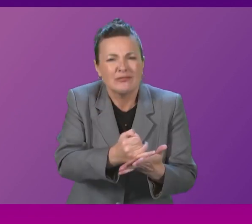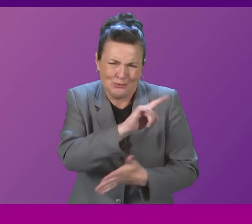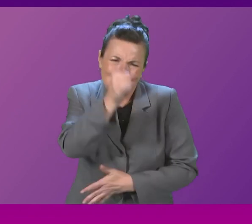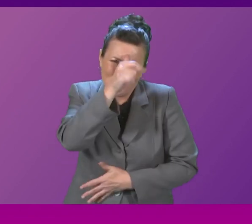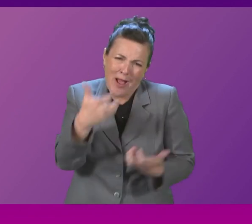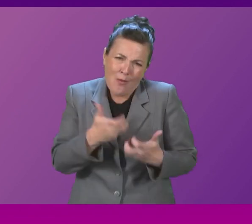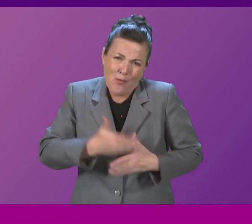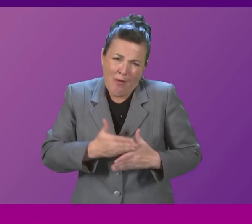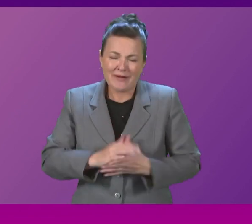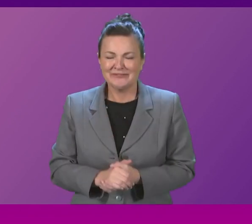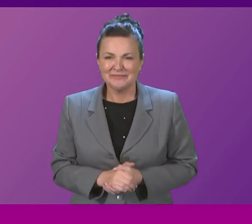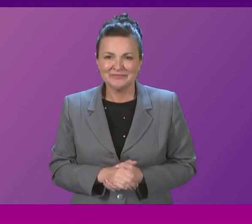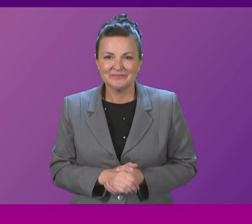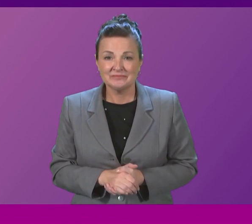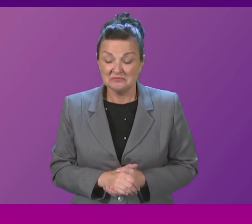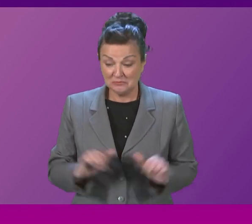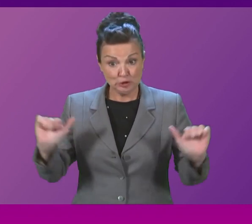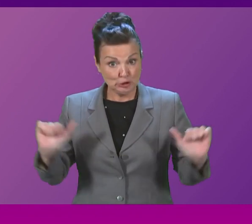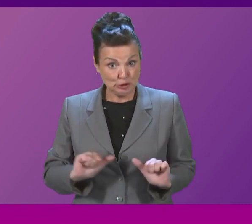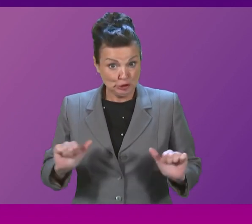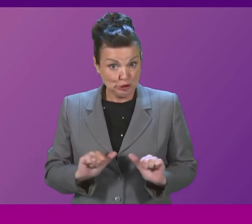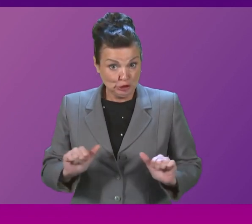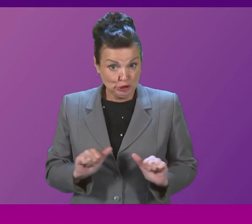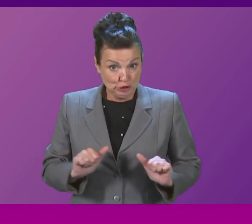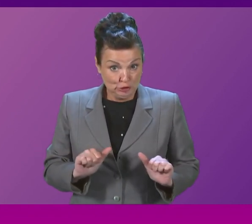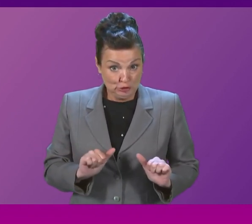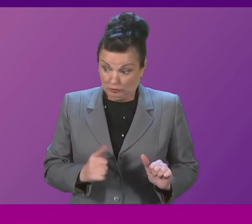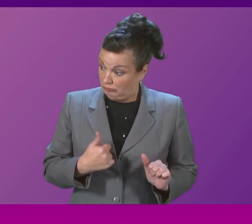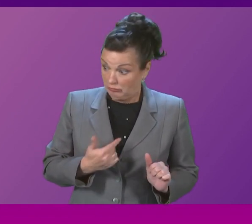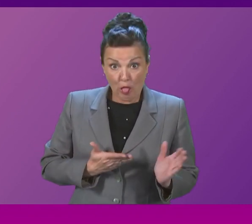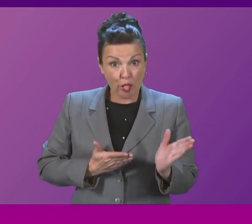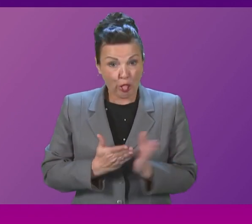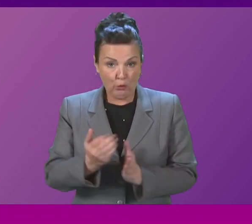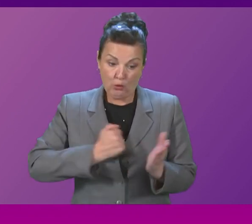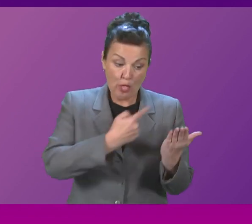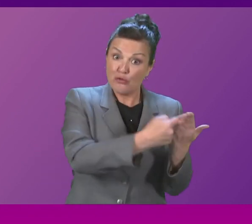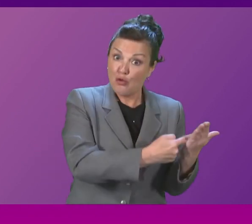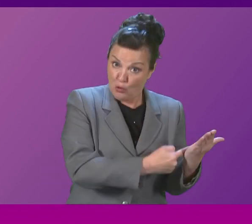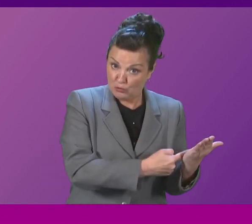The current mechanism that is available to me through standing orders reflects the procedures